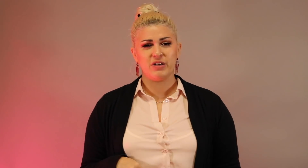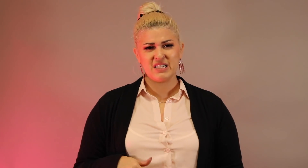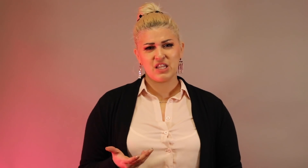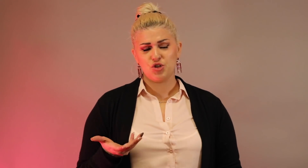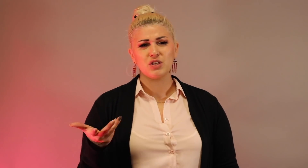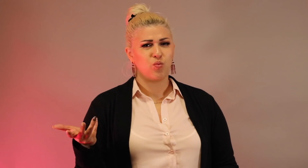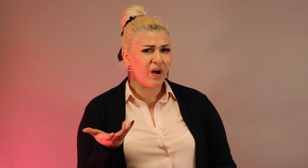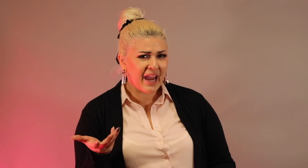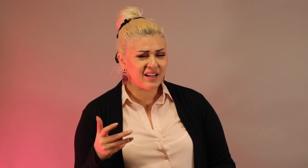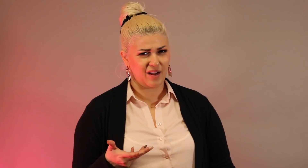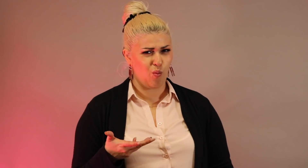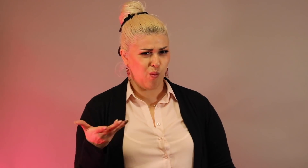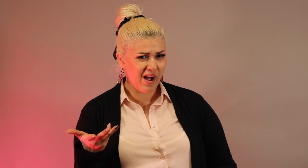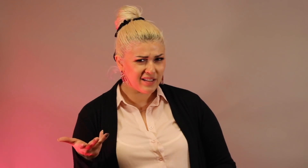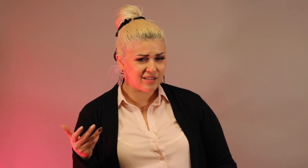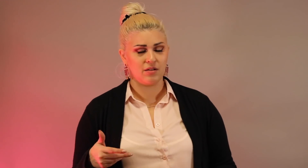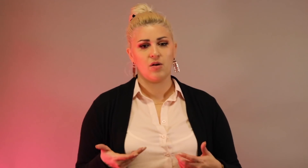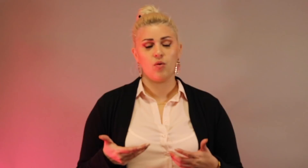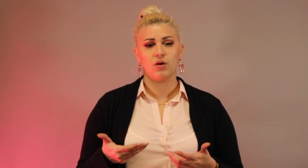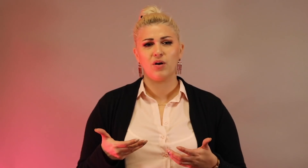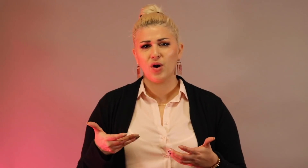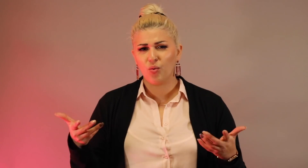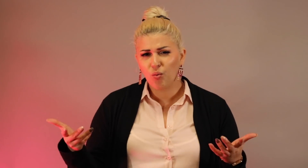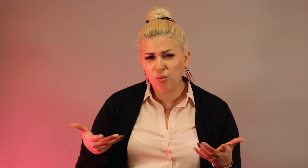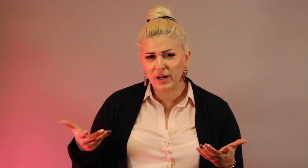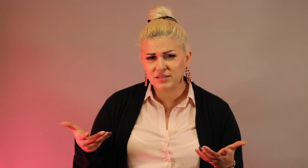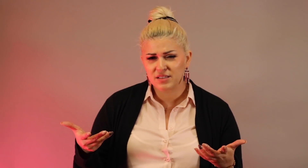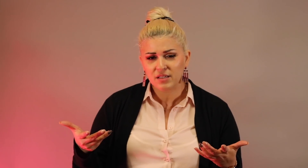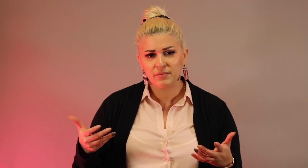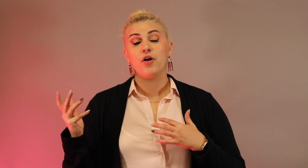You could do this one handed like, what, or what?